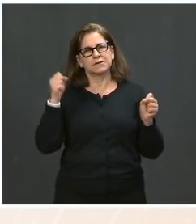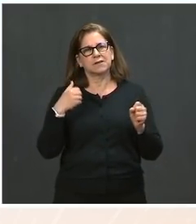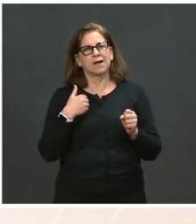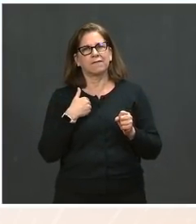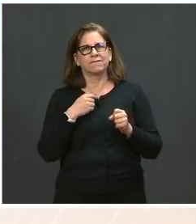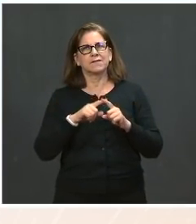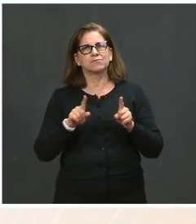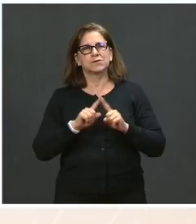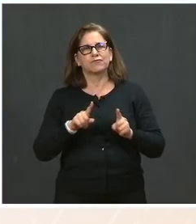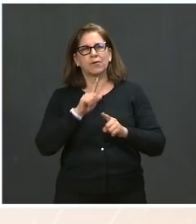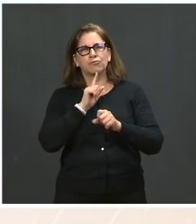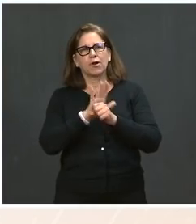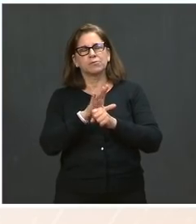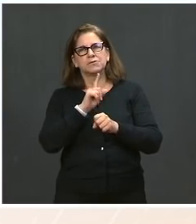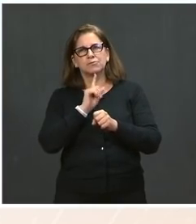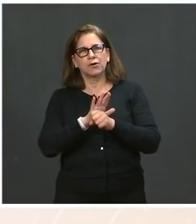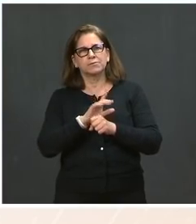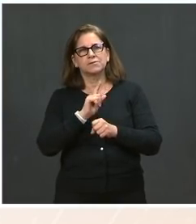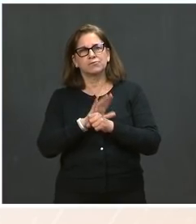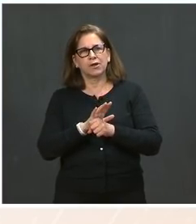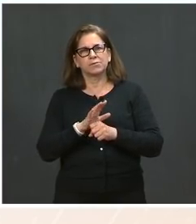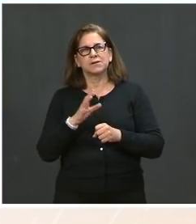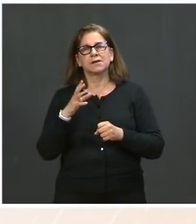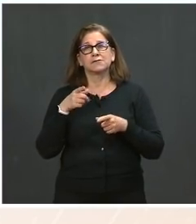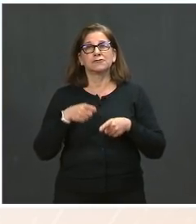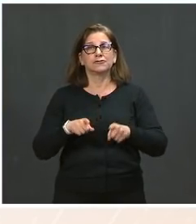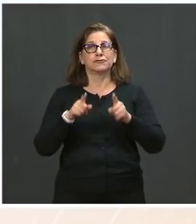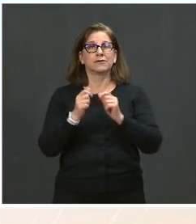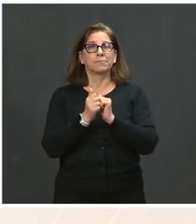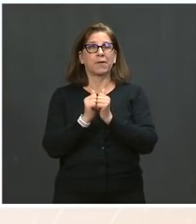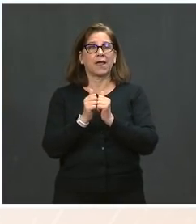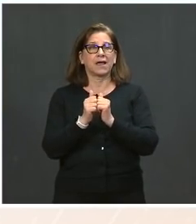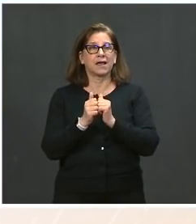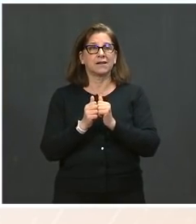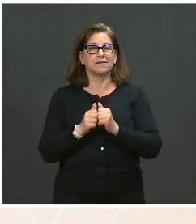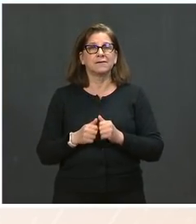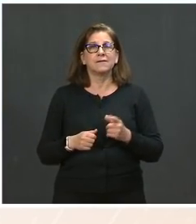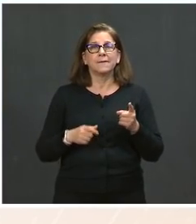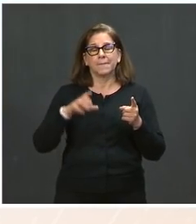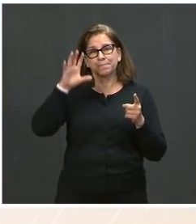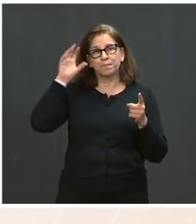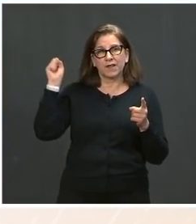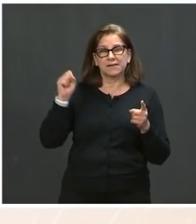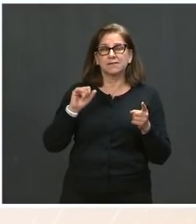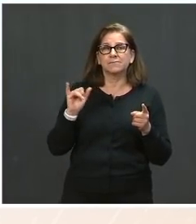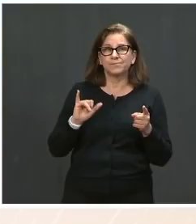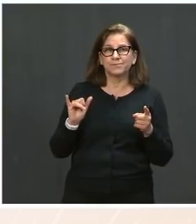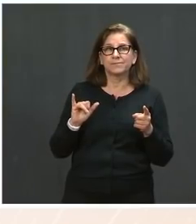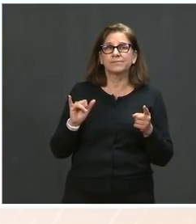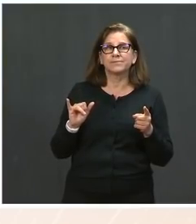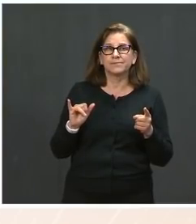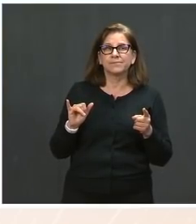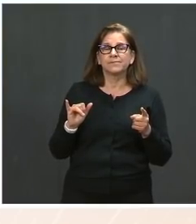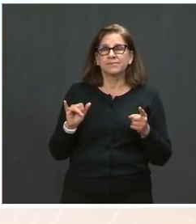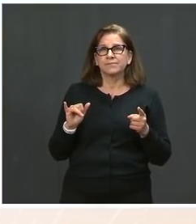that he wanted to take. Obviously, you're doing what -- what you think you can unilaterally, waiting for these measures to work its way through Congress.